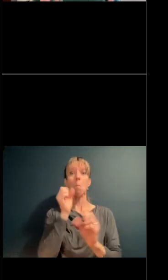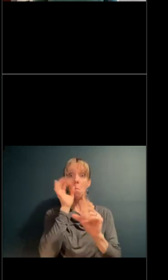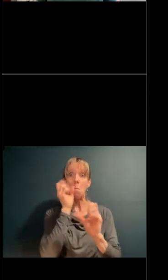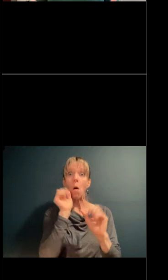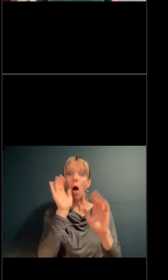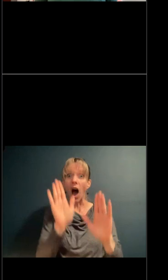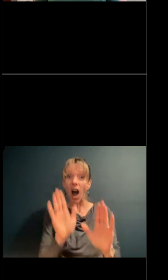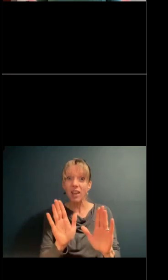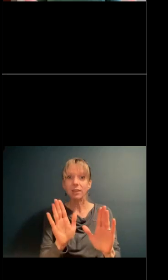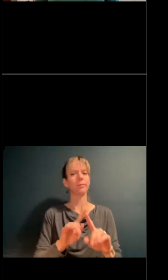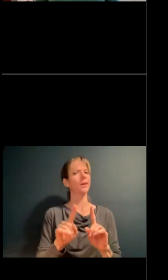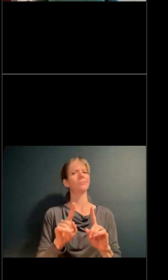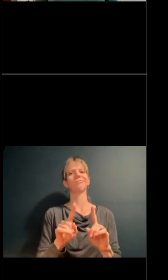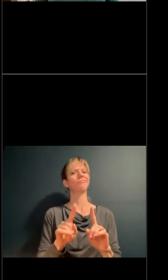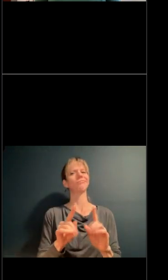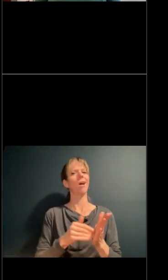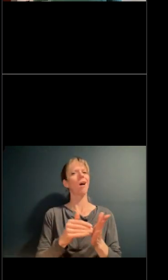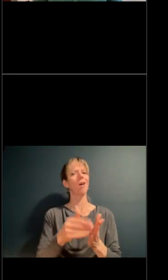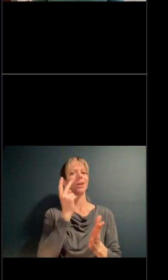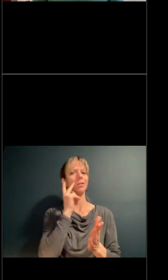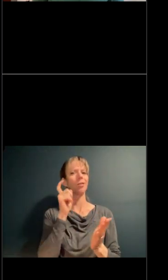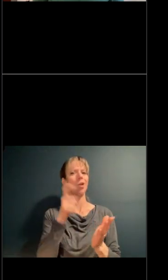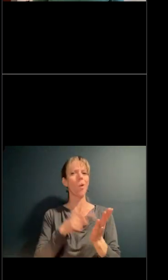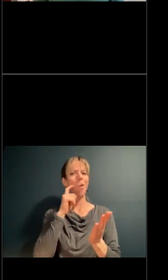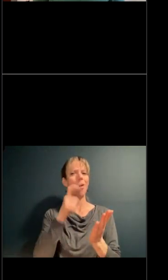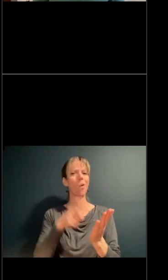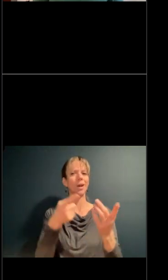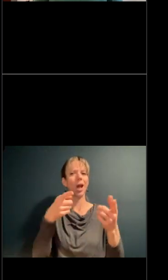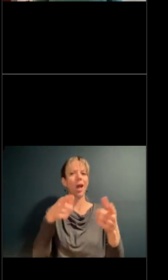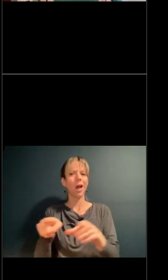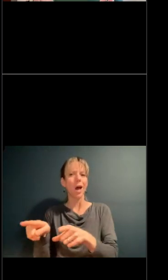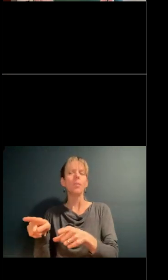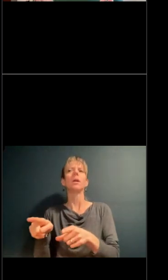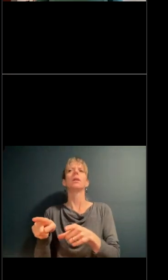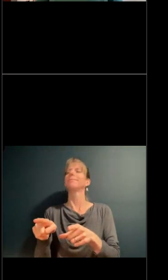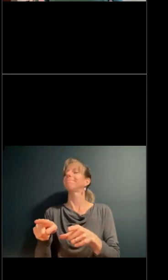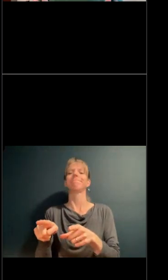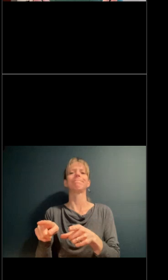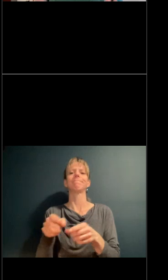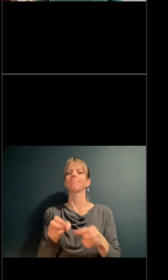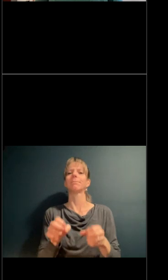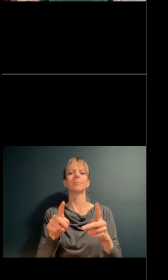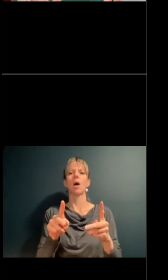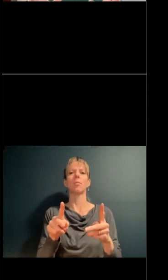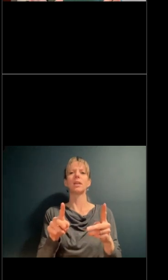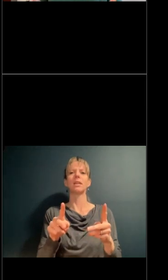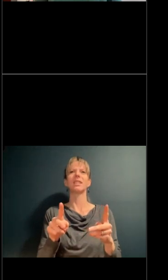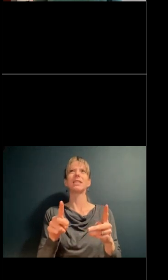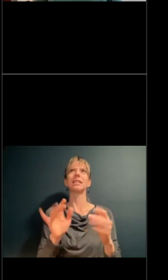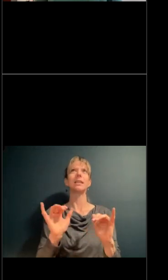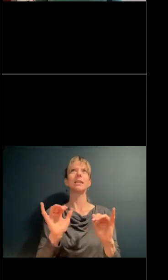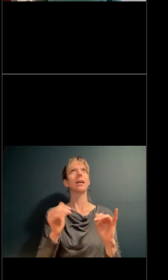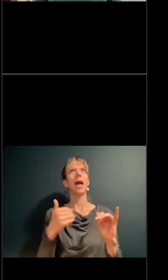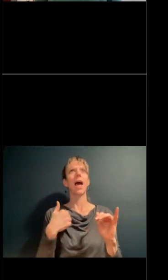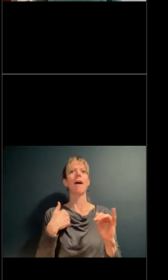so often is the opportunities that opened up for our students still involved a certain separation.